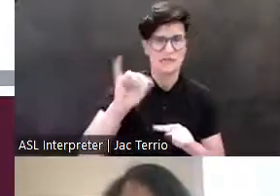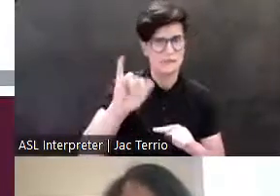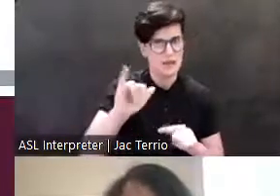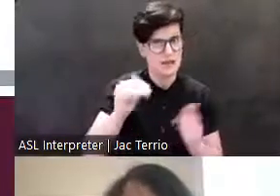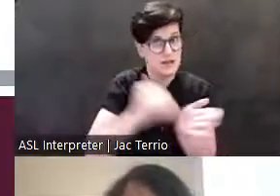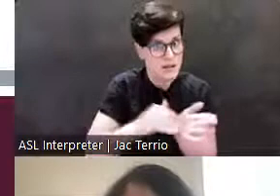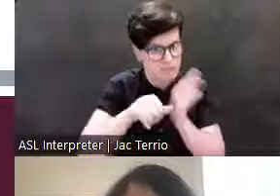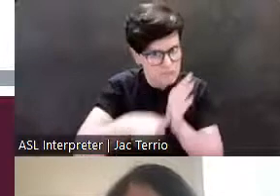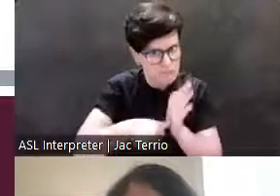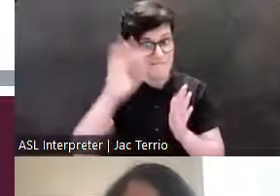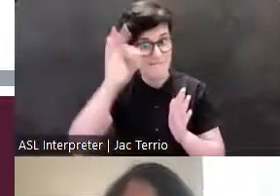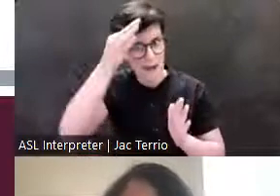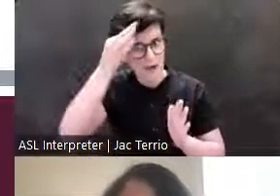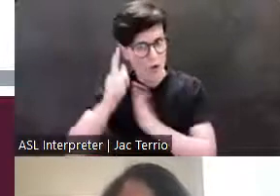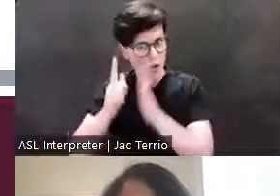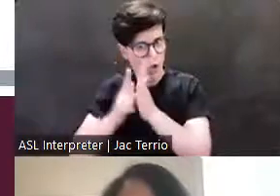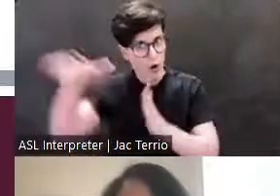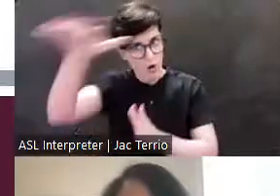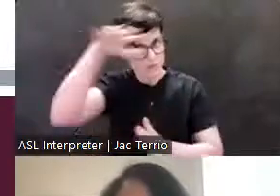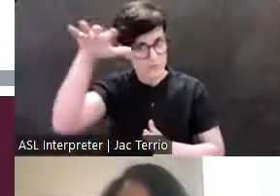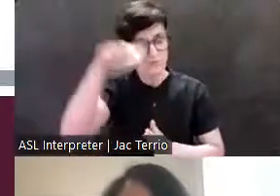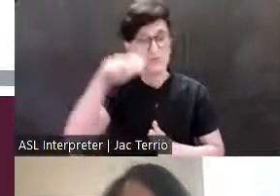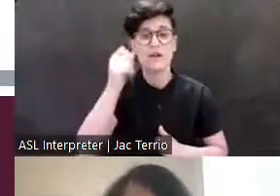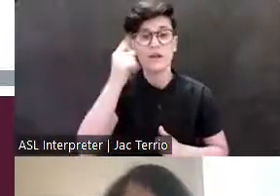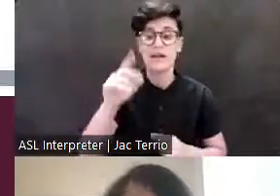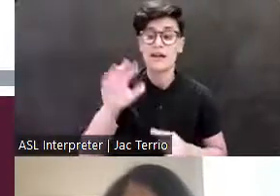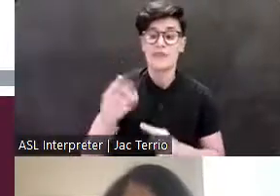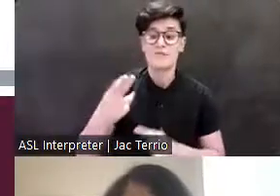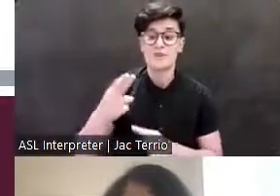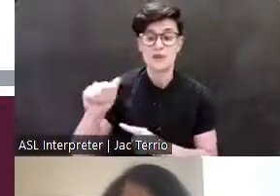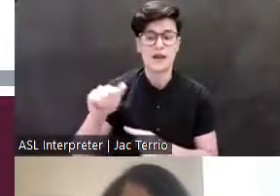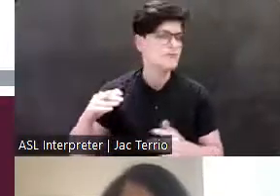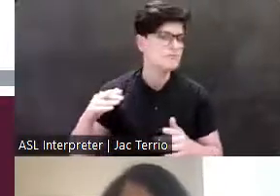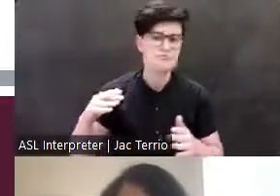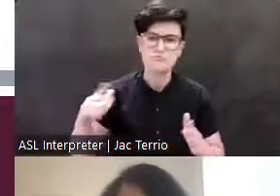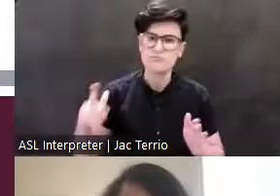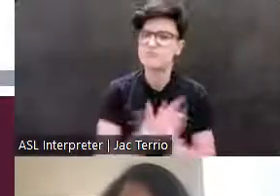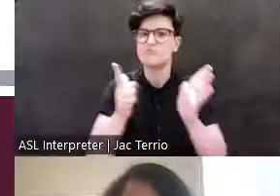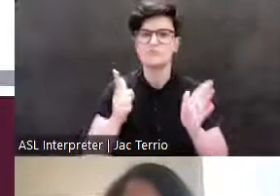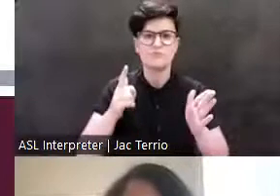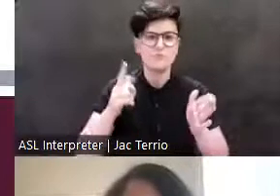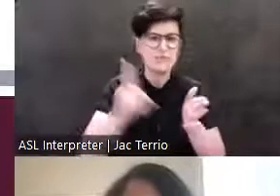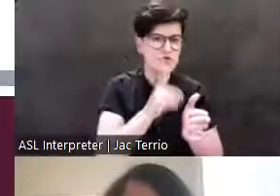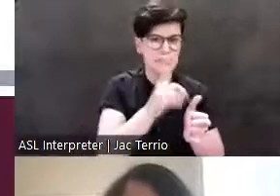So federal law under the FHA prohibits discrimination on the basis of a number of different types